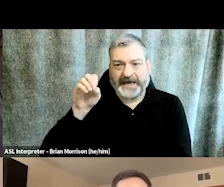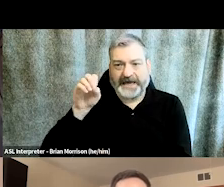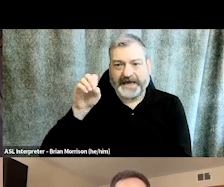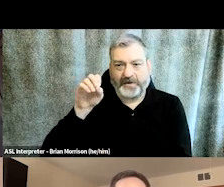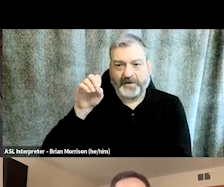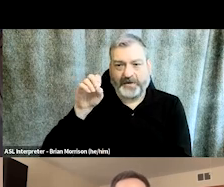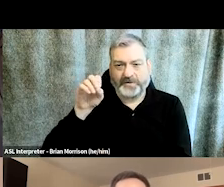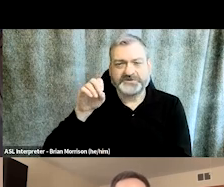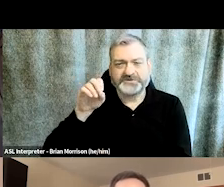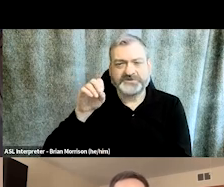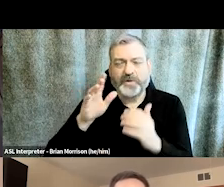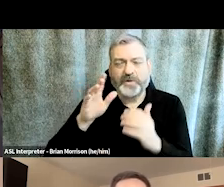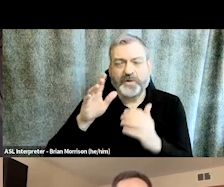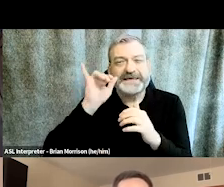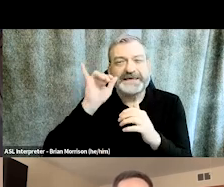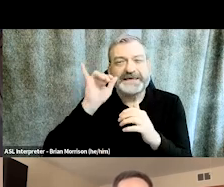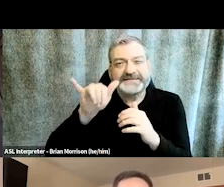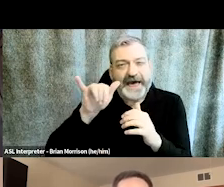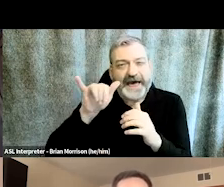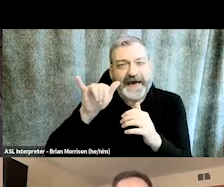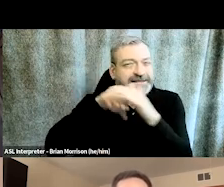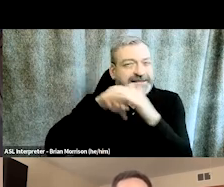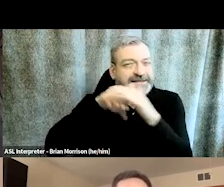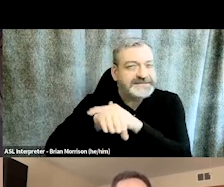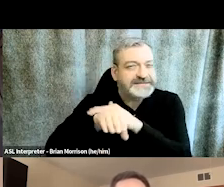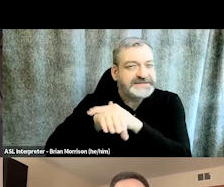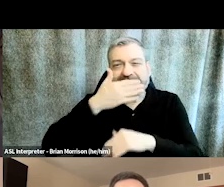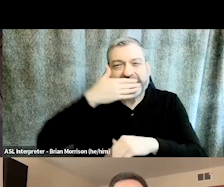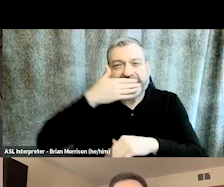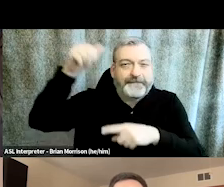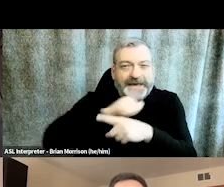and whether that is best practice for accessibility and how easy it is